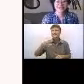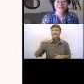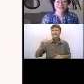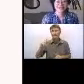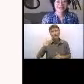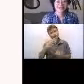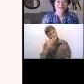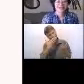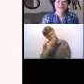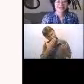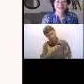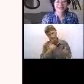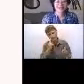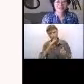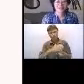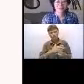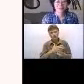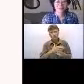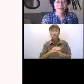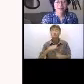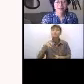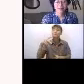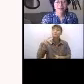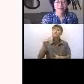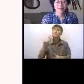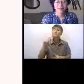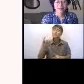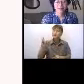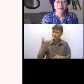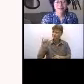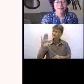this. And also Tyson and Jaqs, I wonder, Is it alright